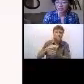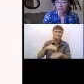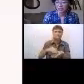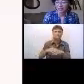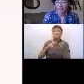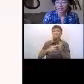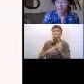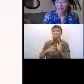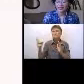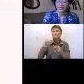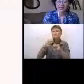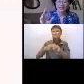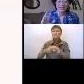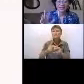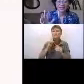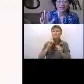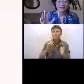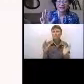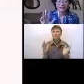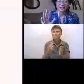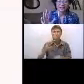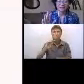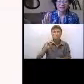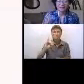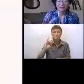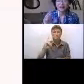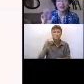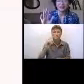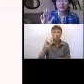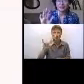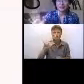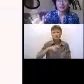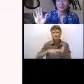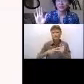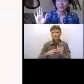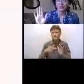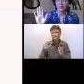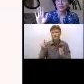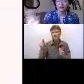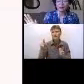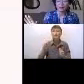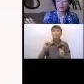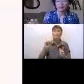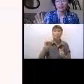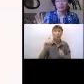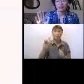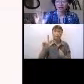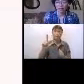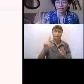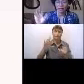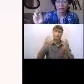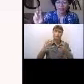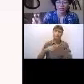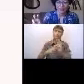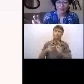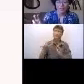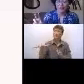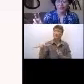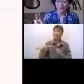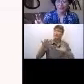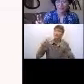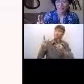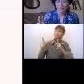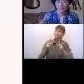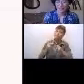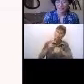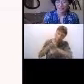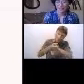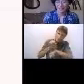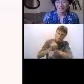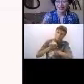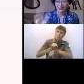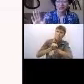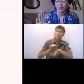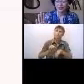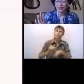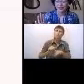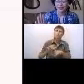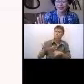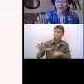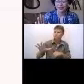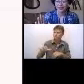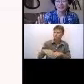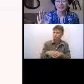it's this idea of that this demographic works really hard. And instead of, and it's supposed